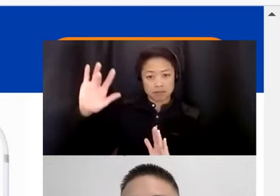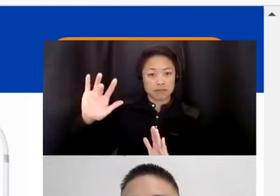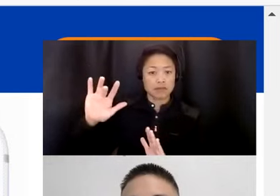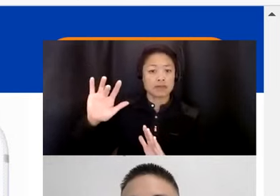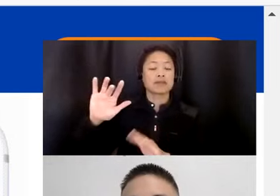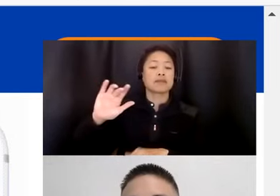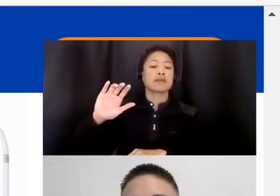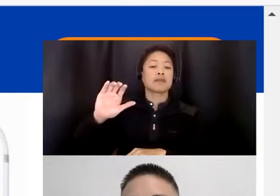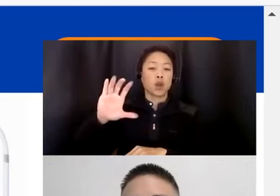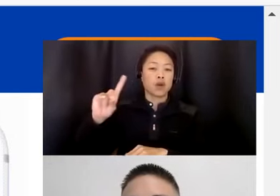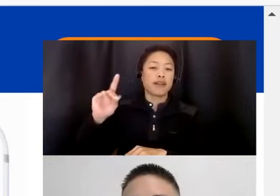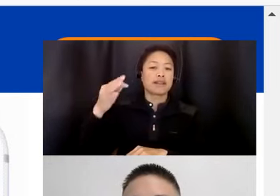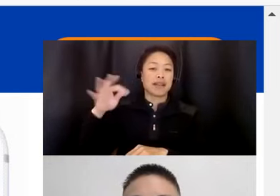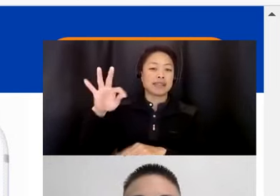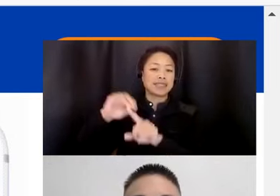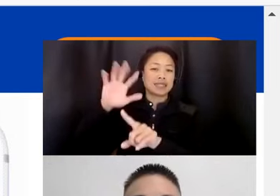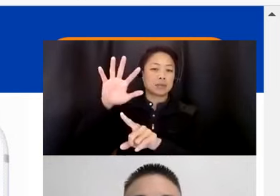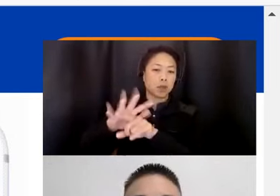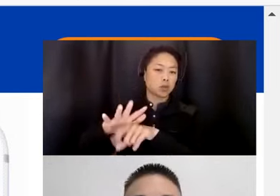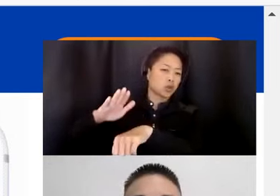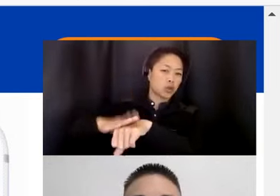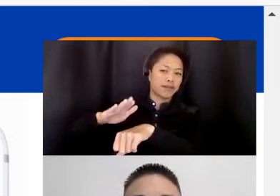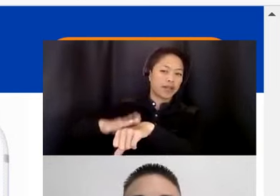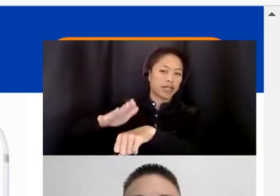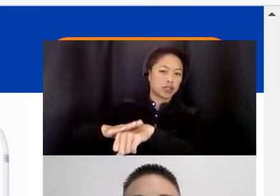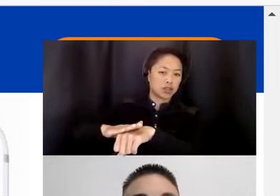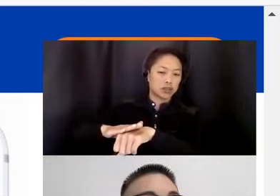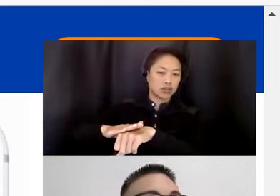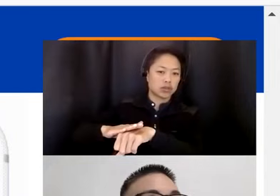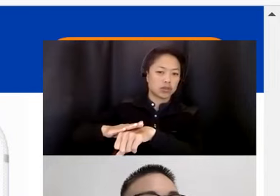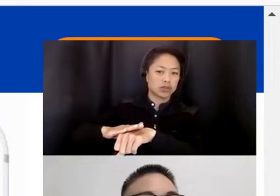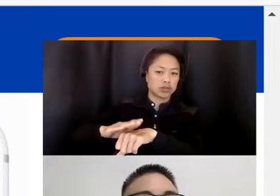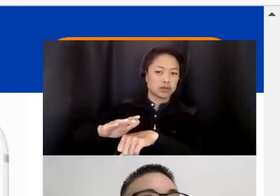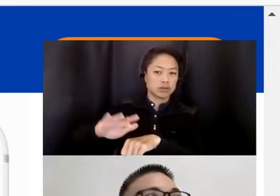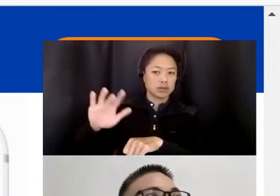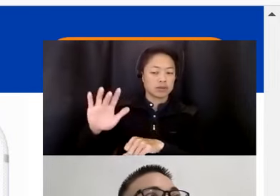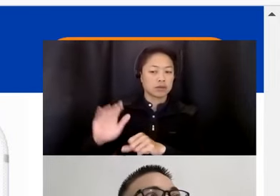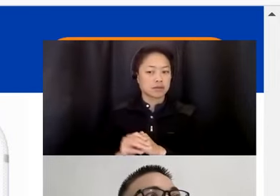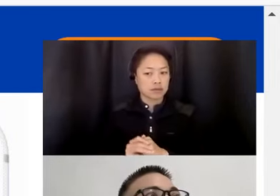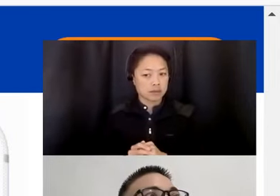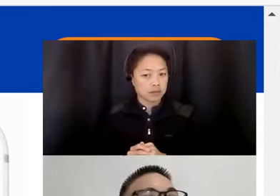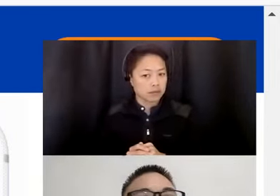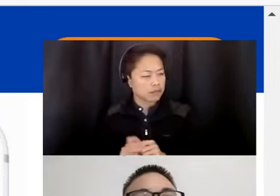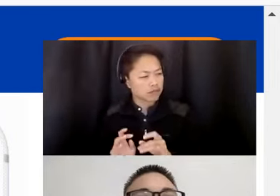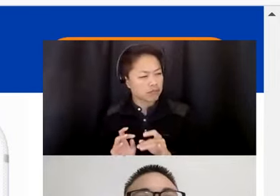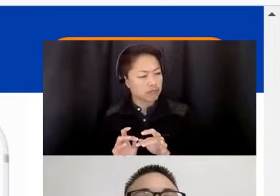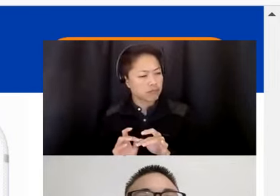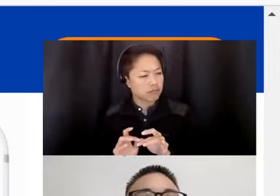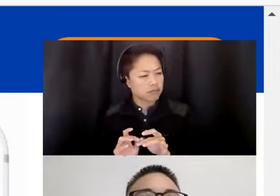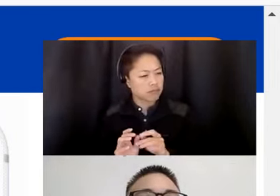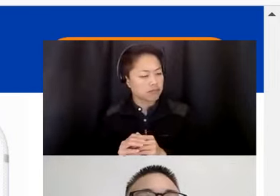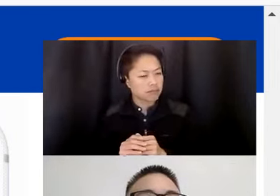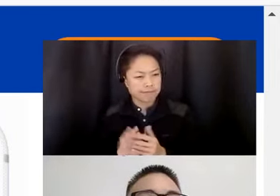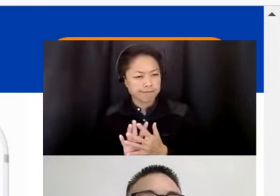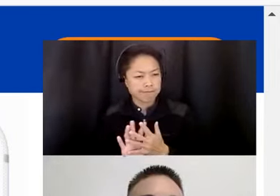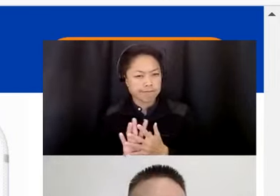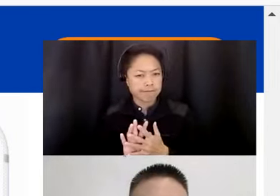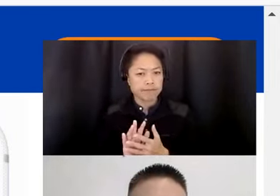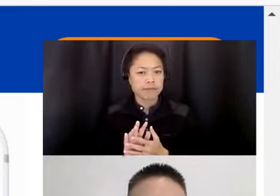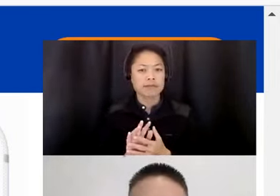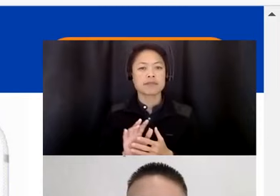and single use masks, individually wrapped. We are trying to start ordering thermometers as well